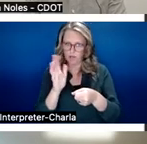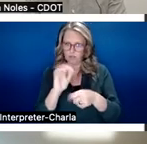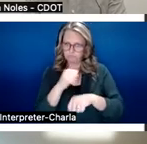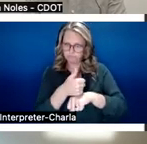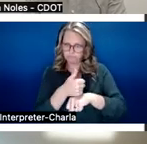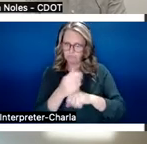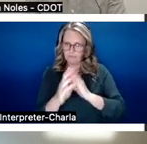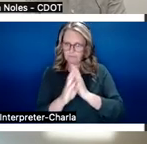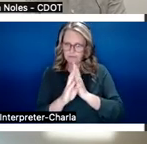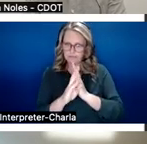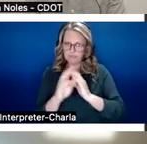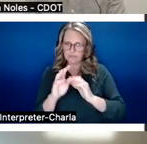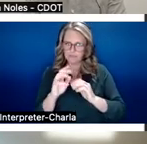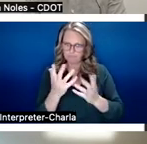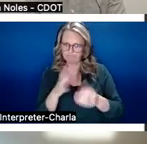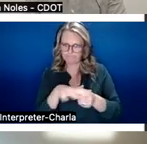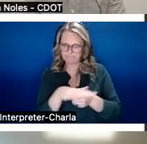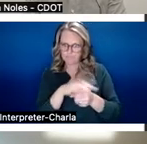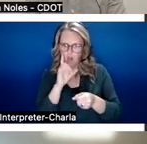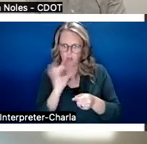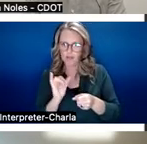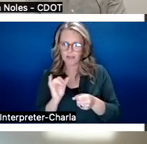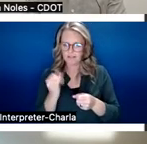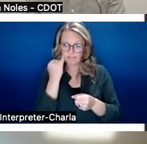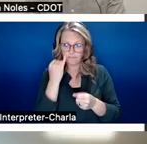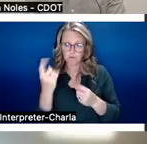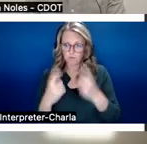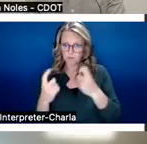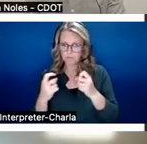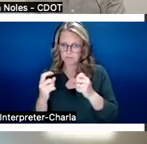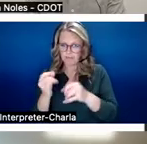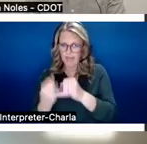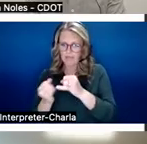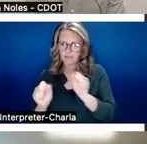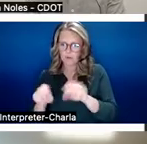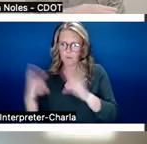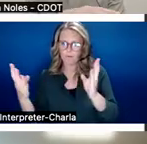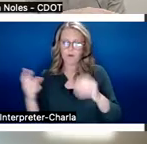If you have any questions at the open houses, we'll have roll plots, which will show how the